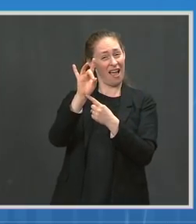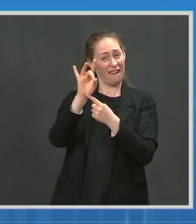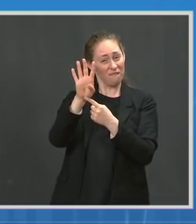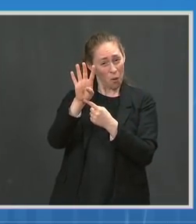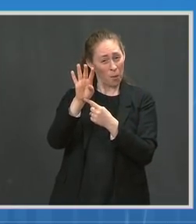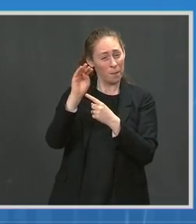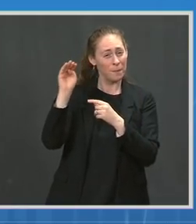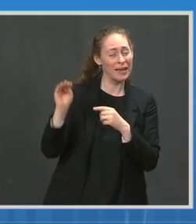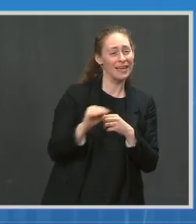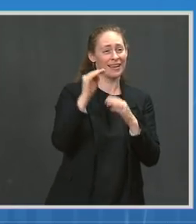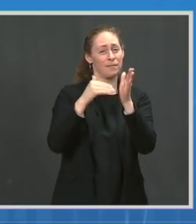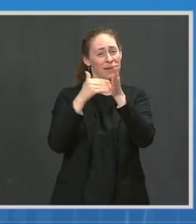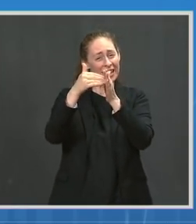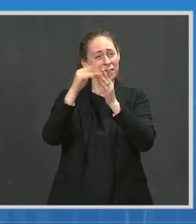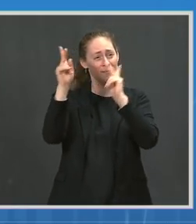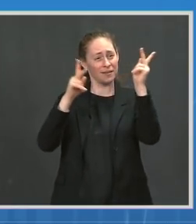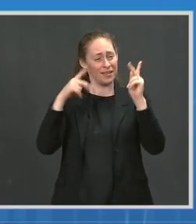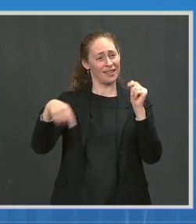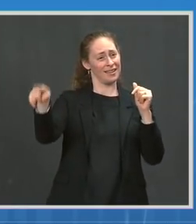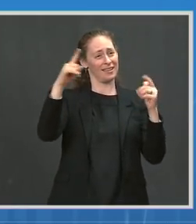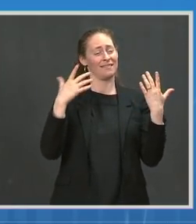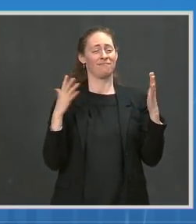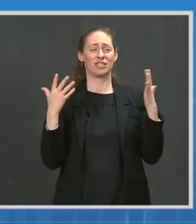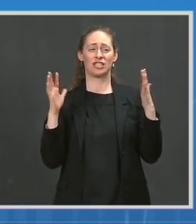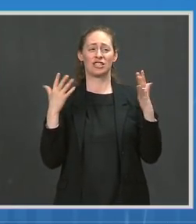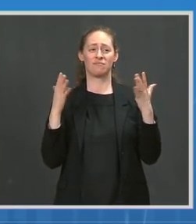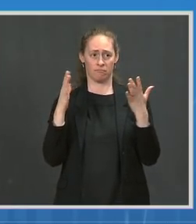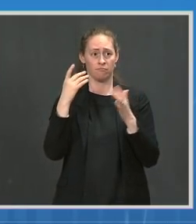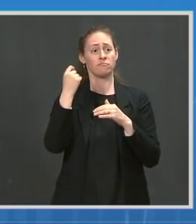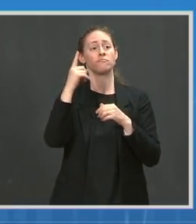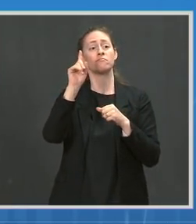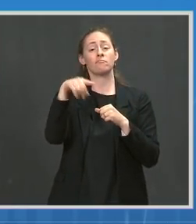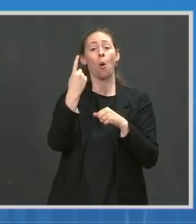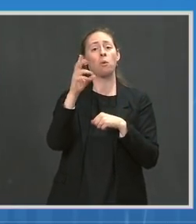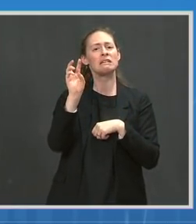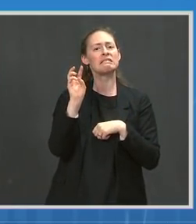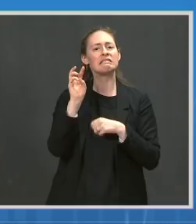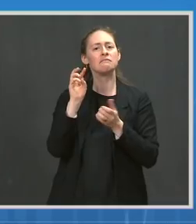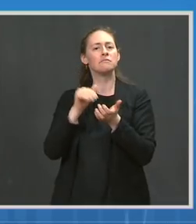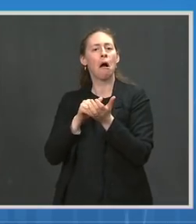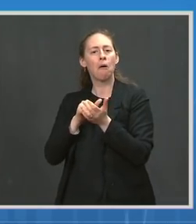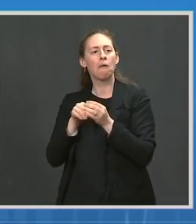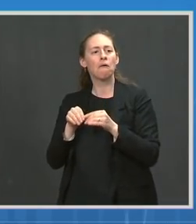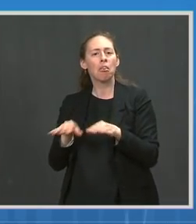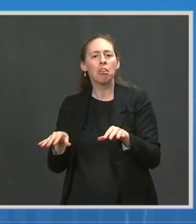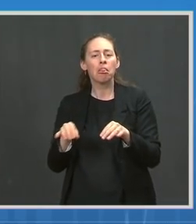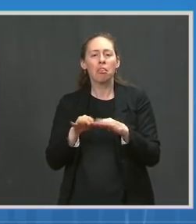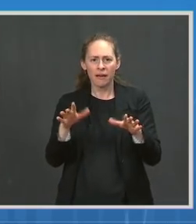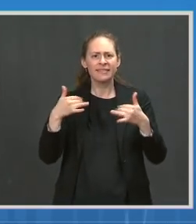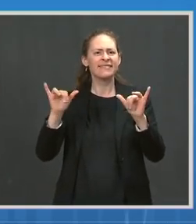of less than 6,000 breakthrough cases. Although this number is from 43 states and territories